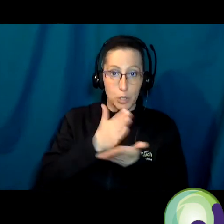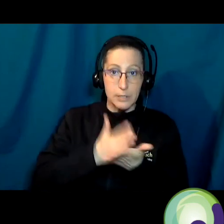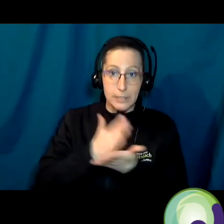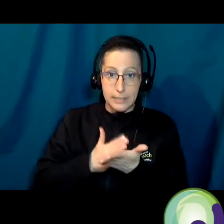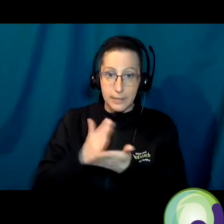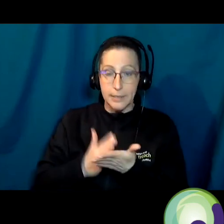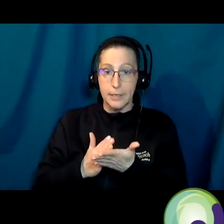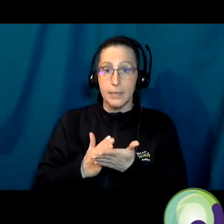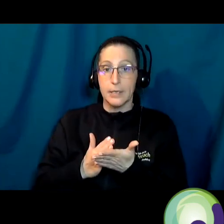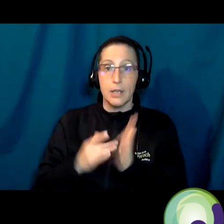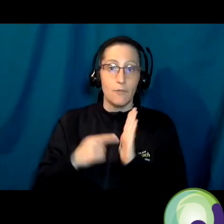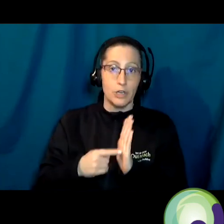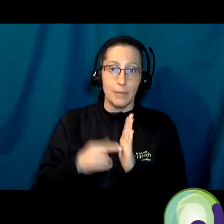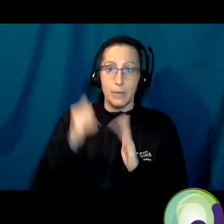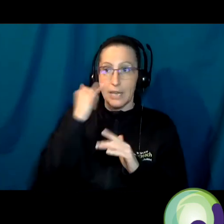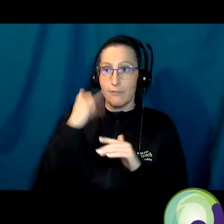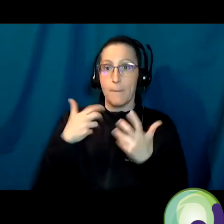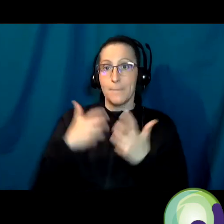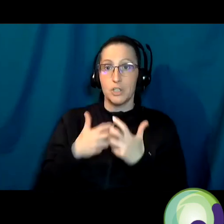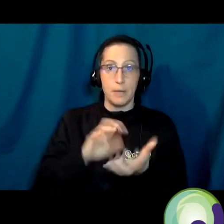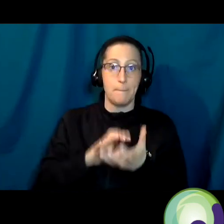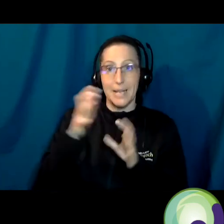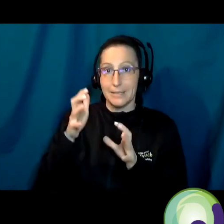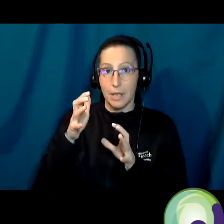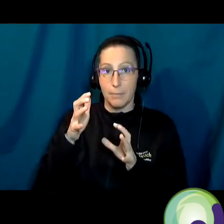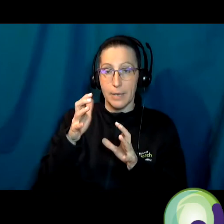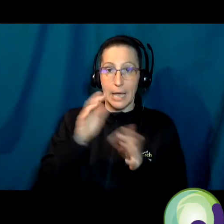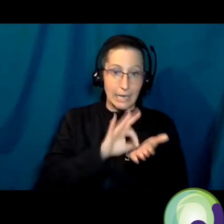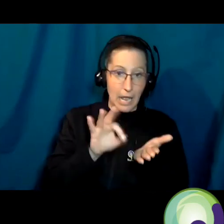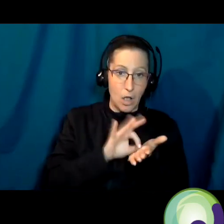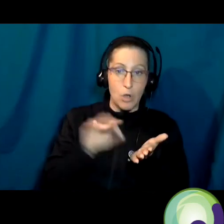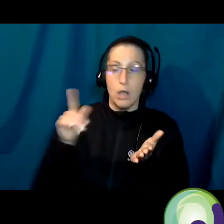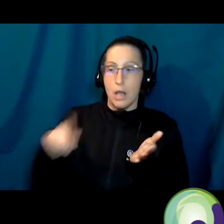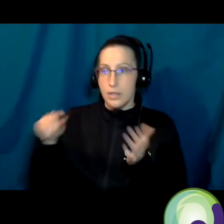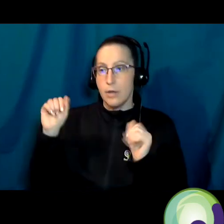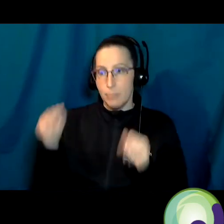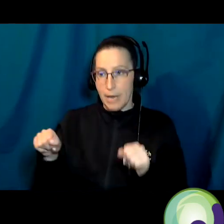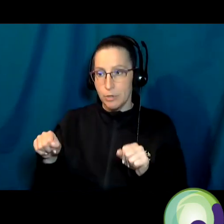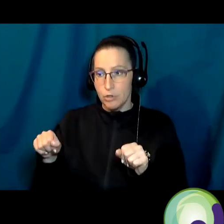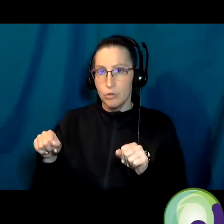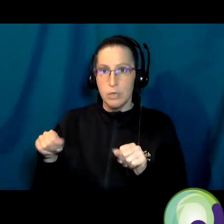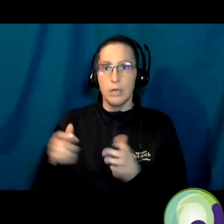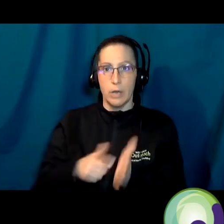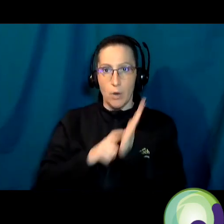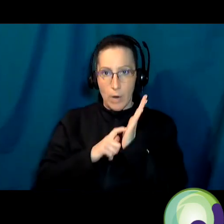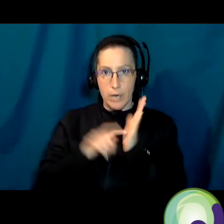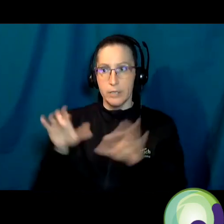For instance, if the machine malfunctioned on a count, they would be required to do that.